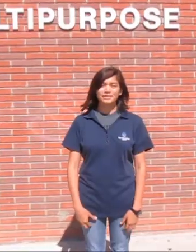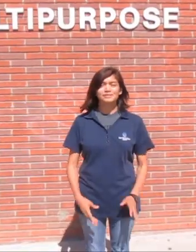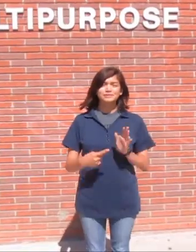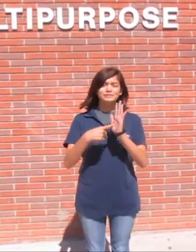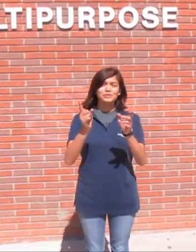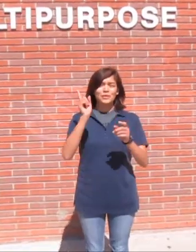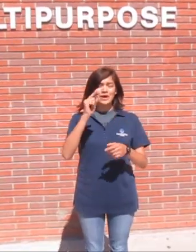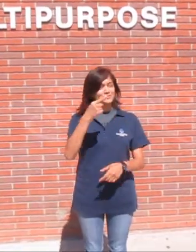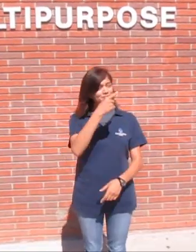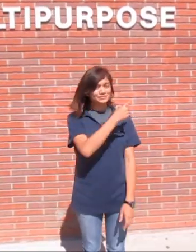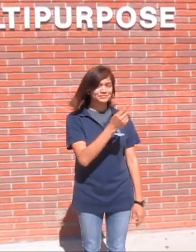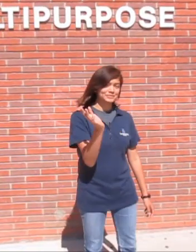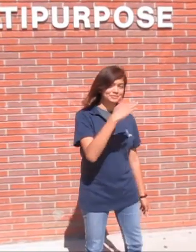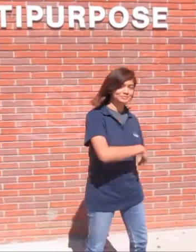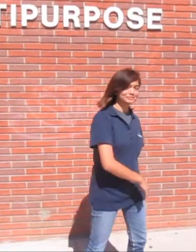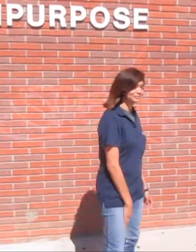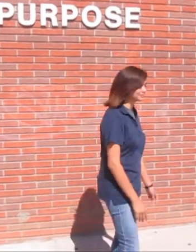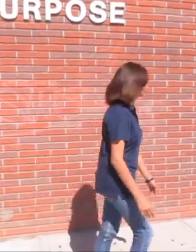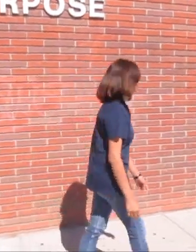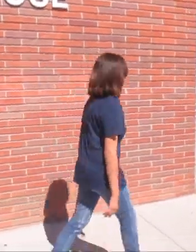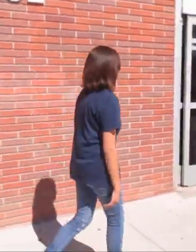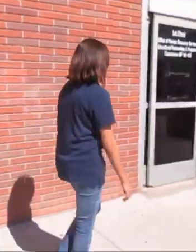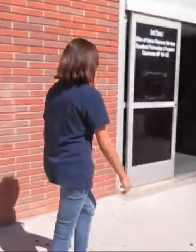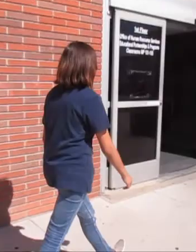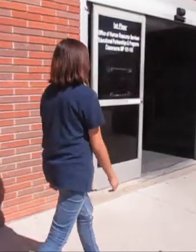Let me show you where it is!